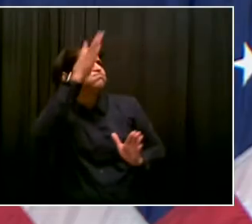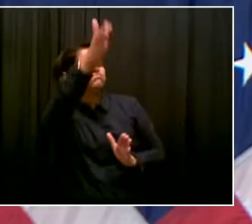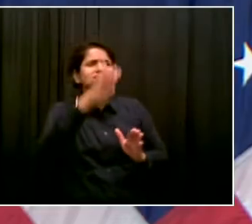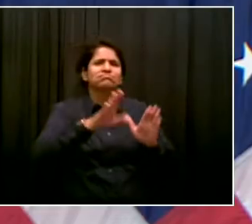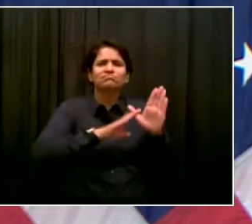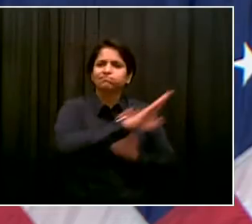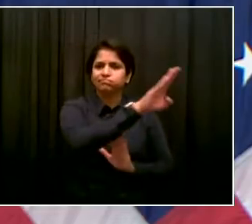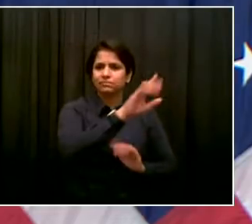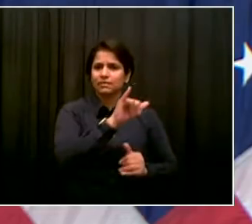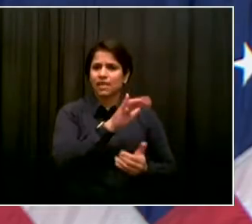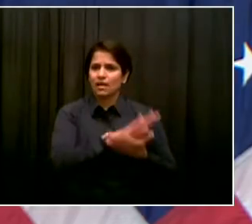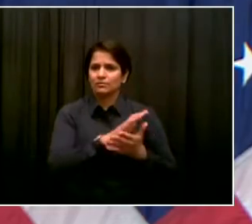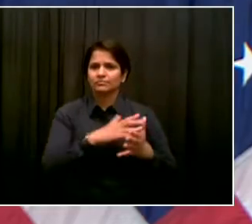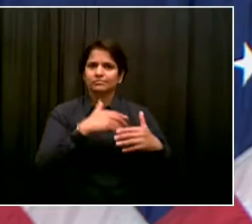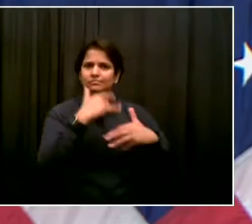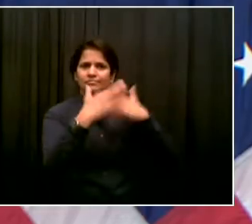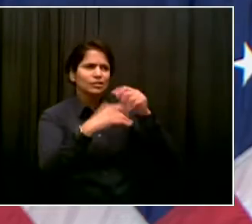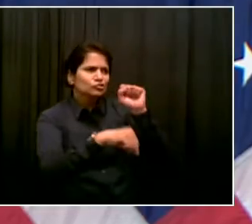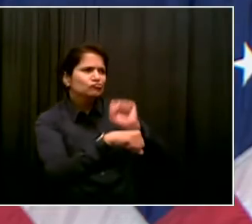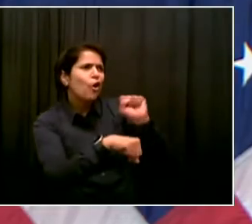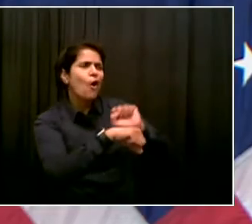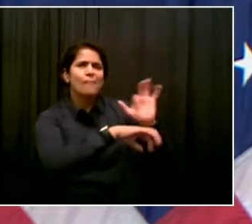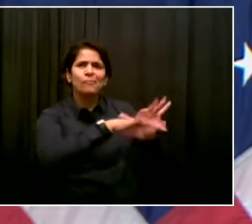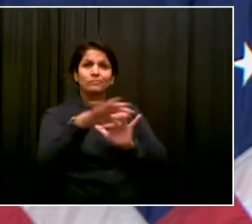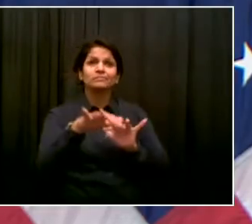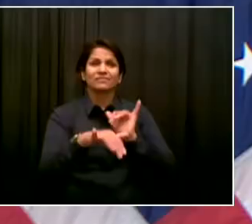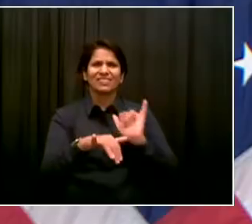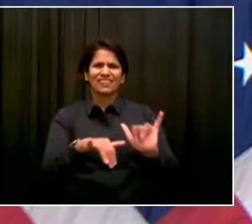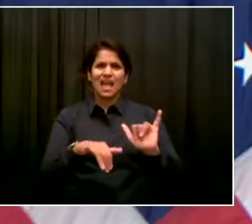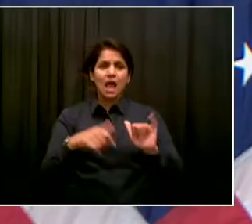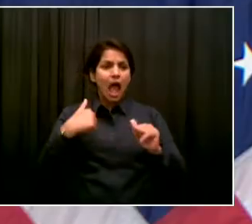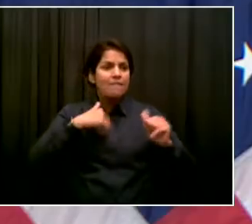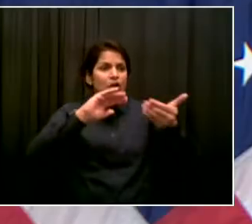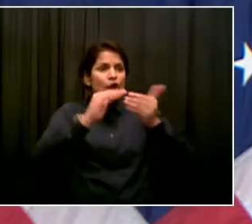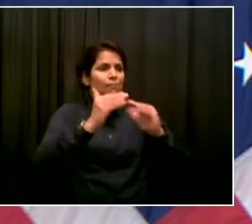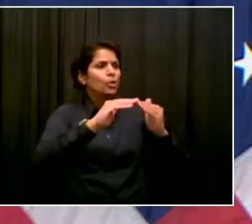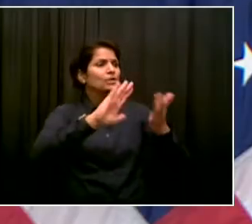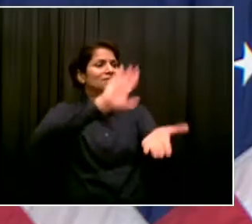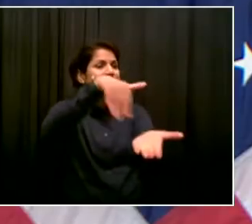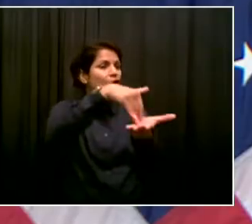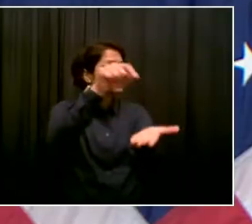OF THESE GANGS AND TEACH THM EA SKILL SET, COMMUNITY CENTERS THAT WE HAVE HOPEFULLY